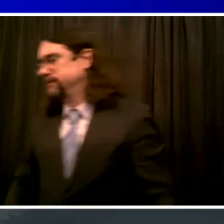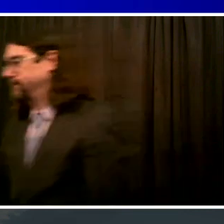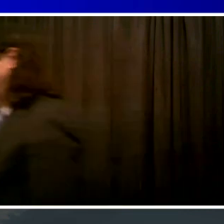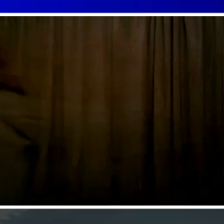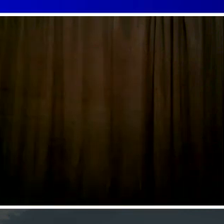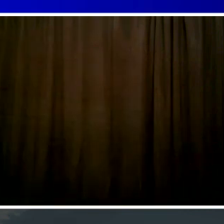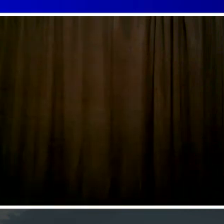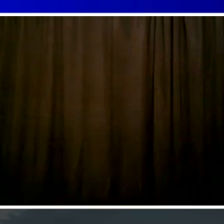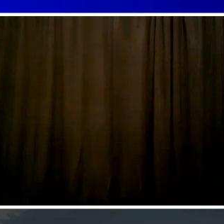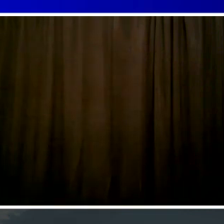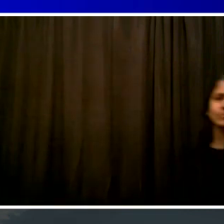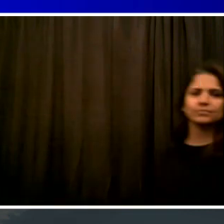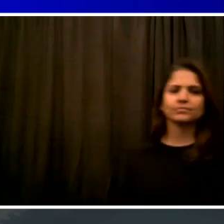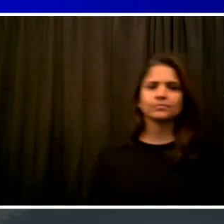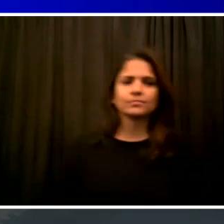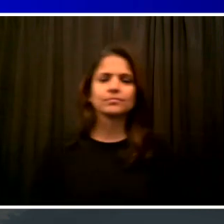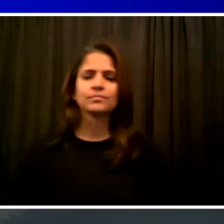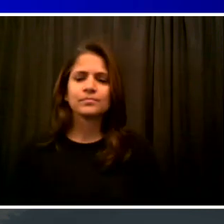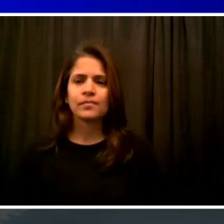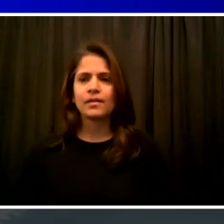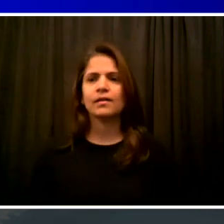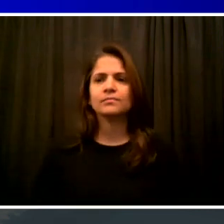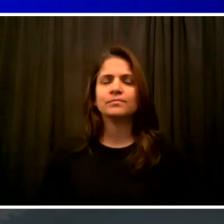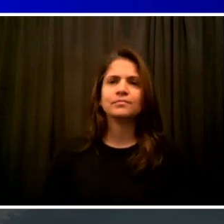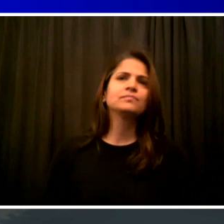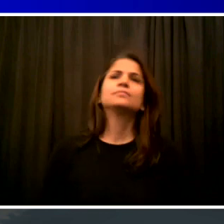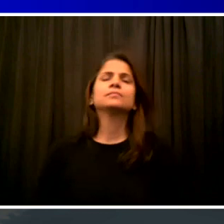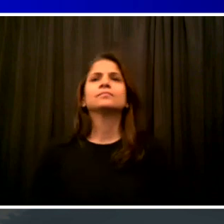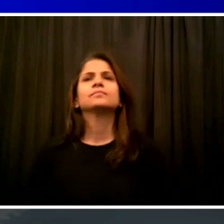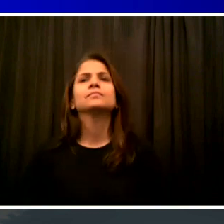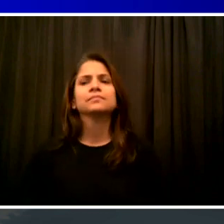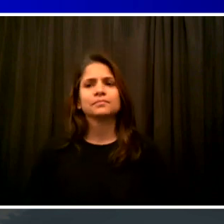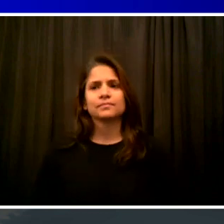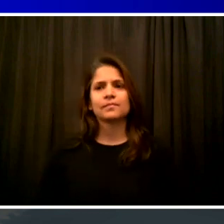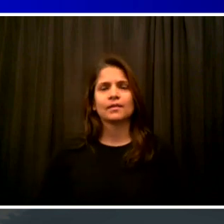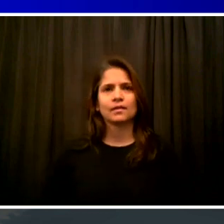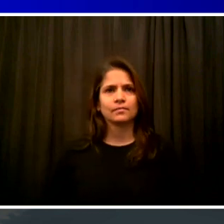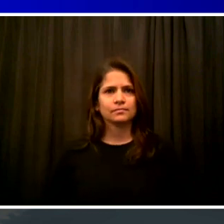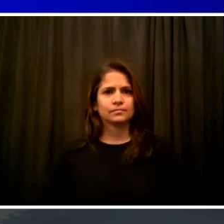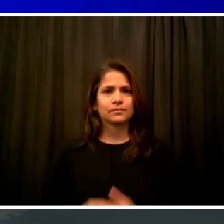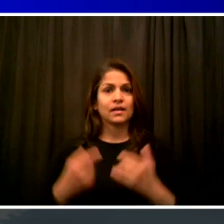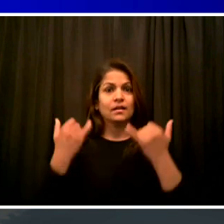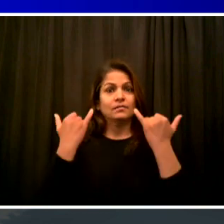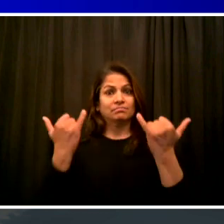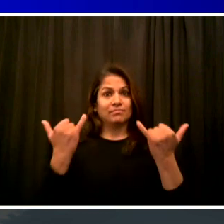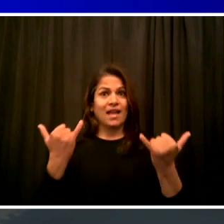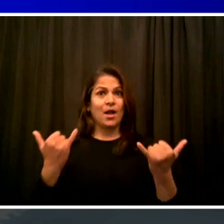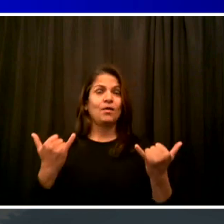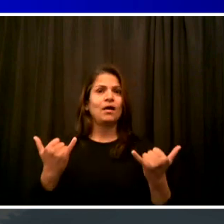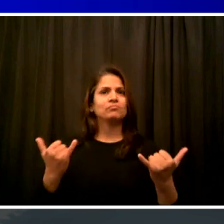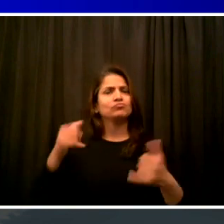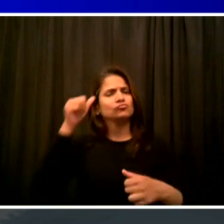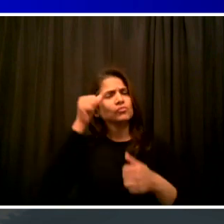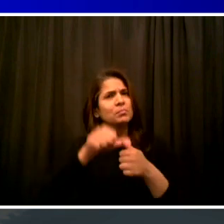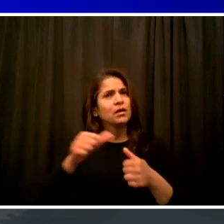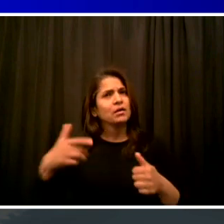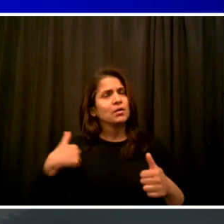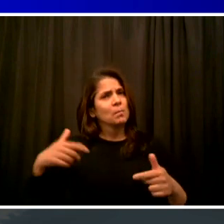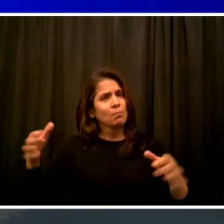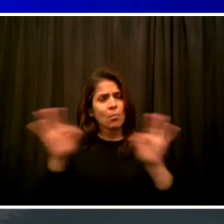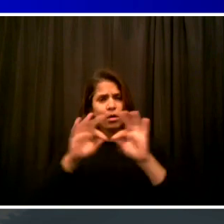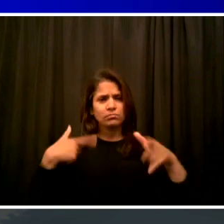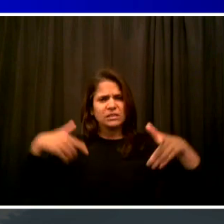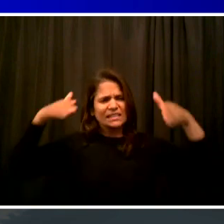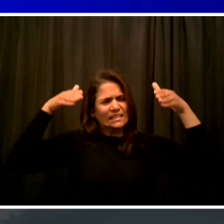NEW YORK CITY.